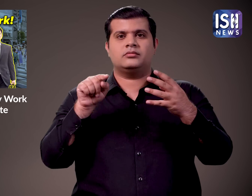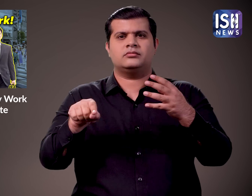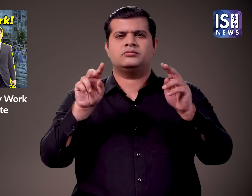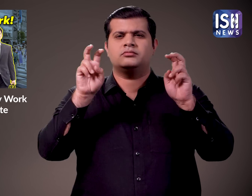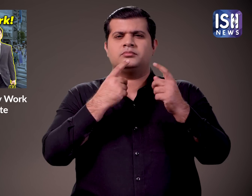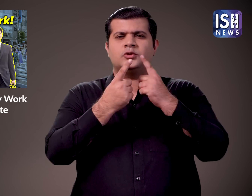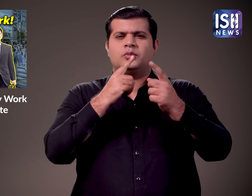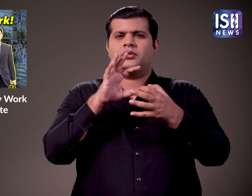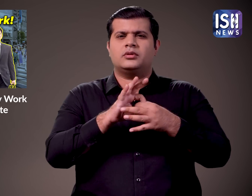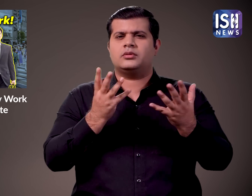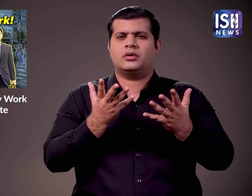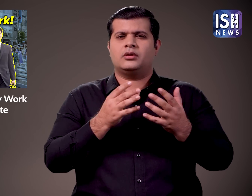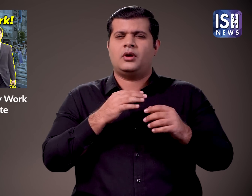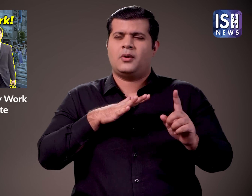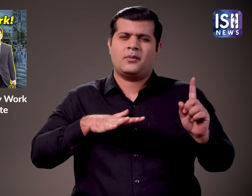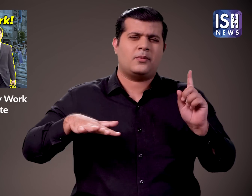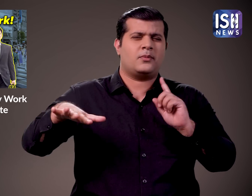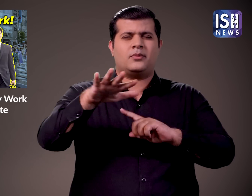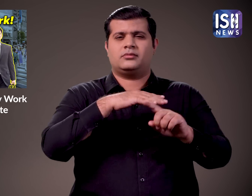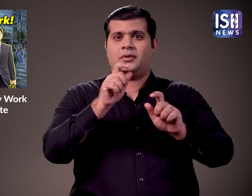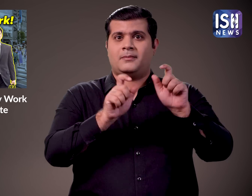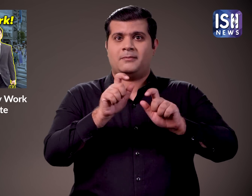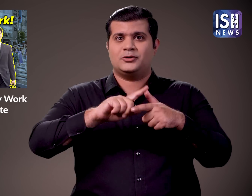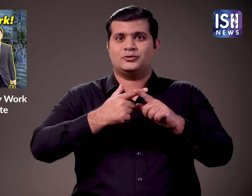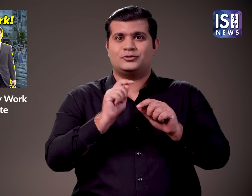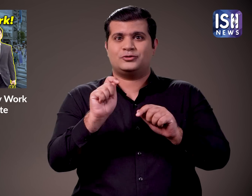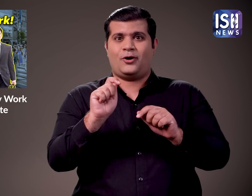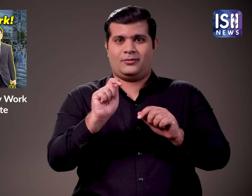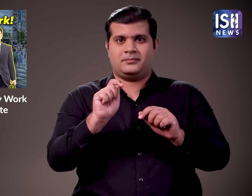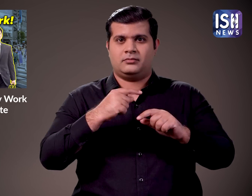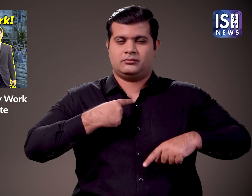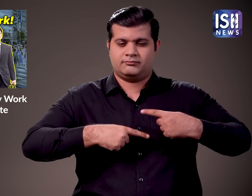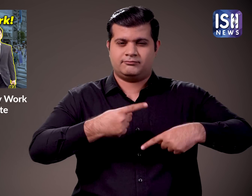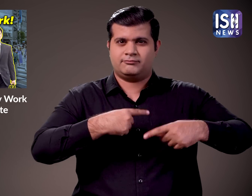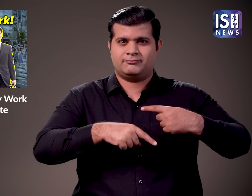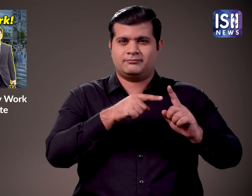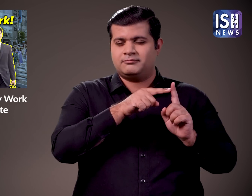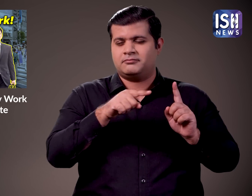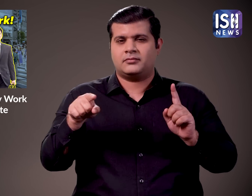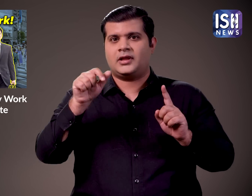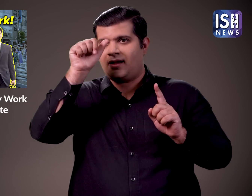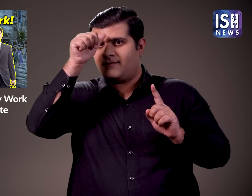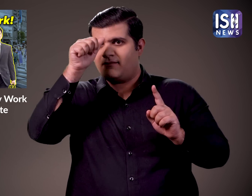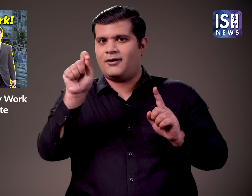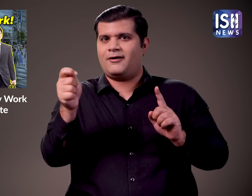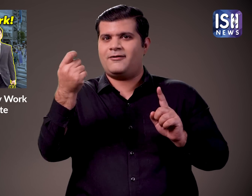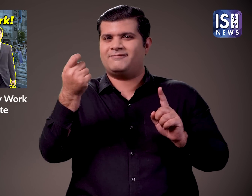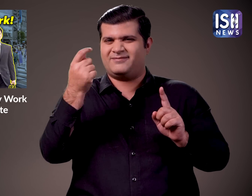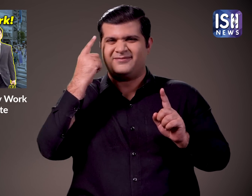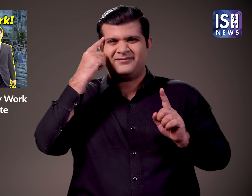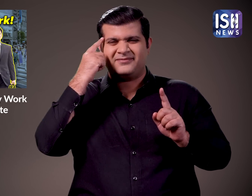announced that instead of employees working from Monday to Friday,